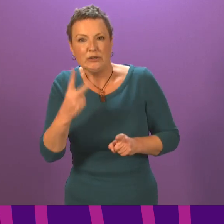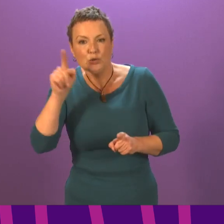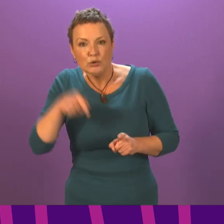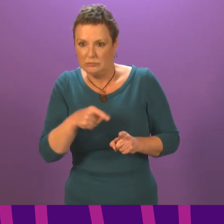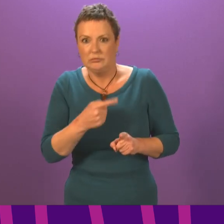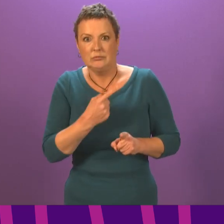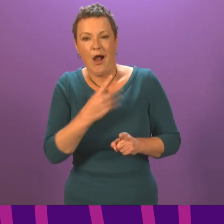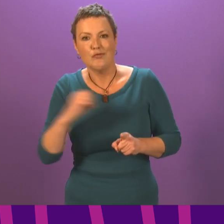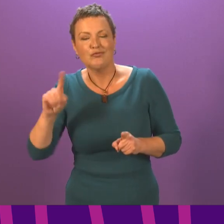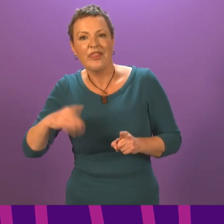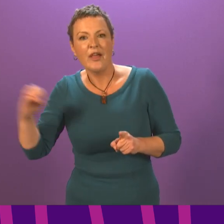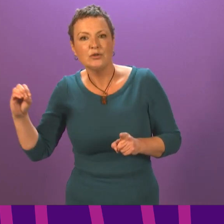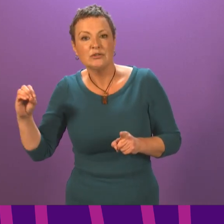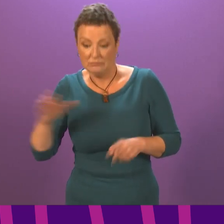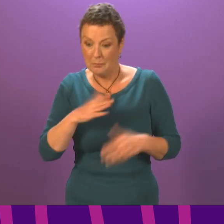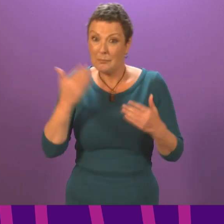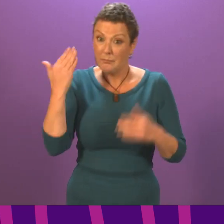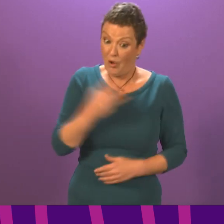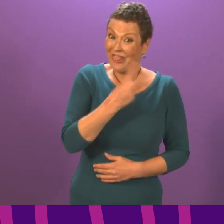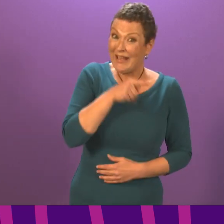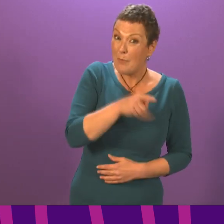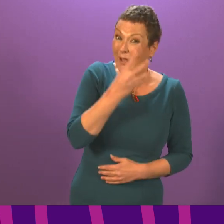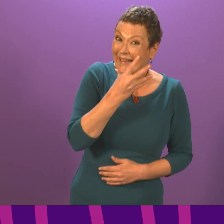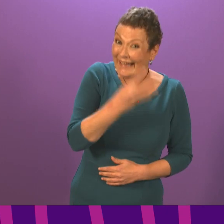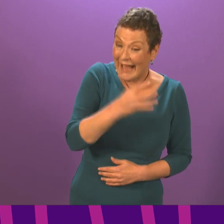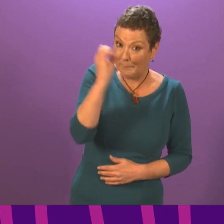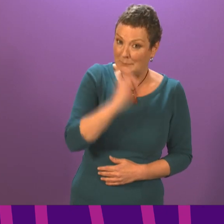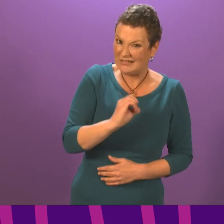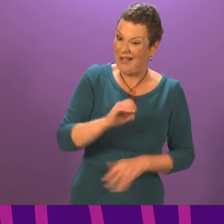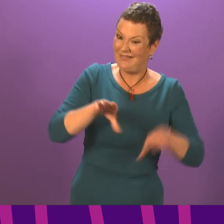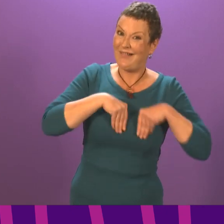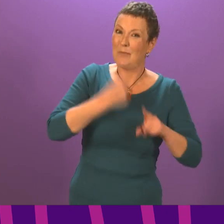Case positivity has also increased from 3.9 per cent to 6.1 per cent.